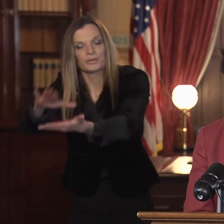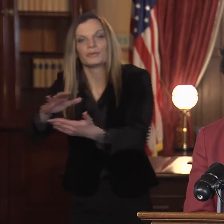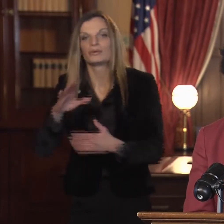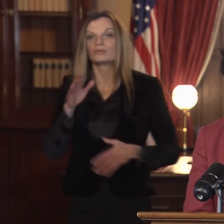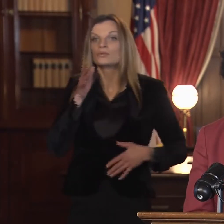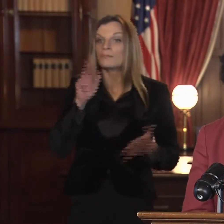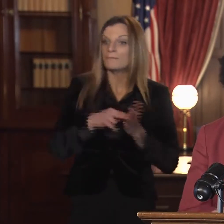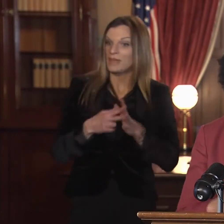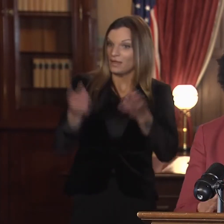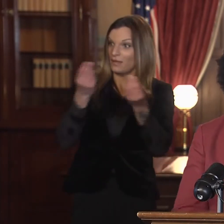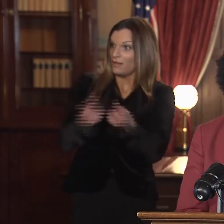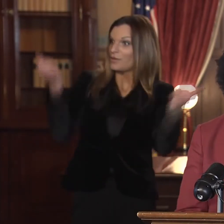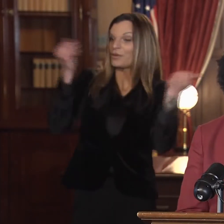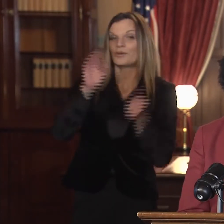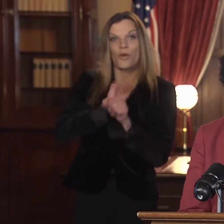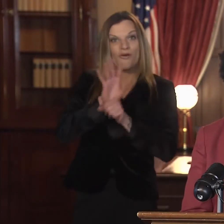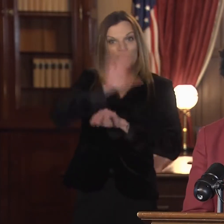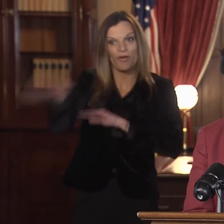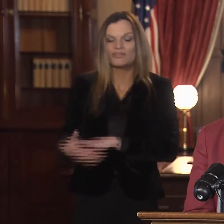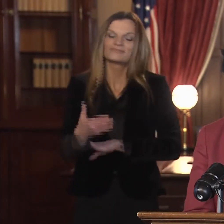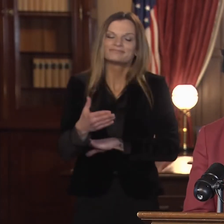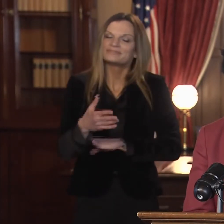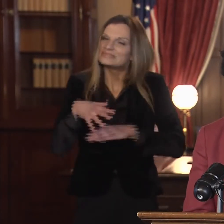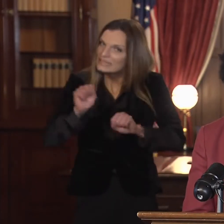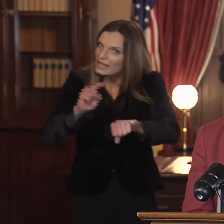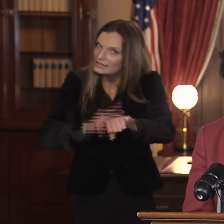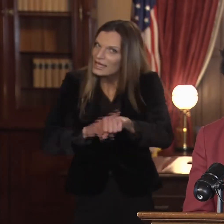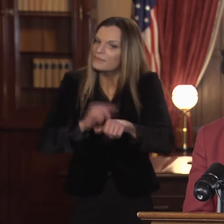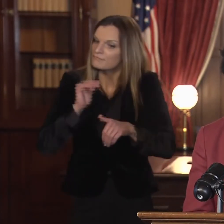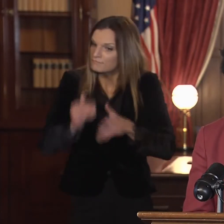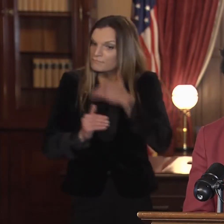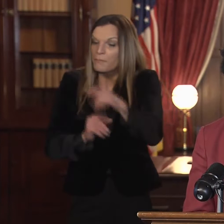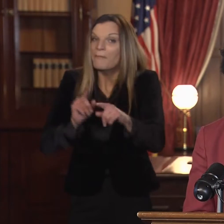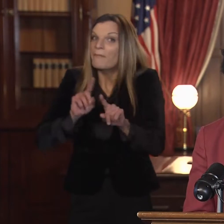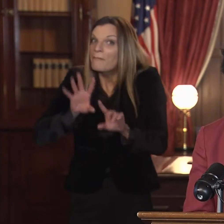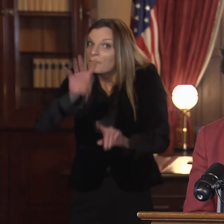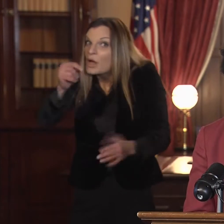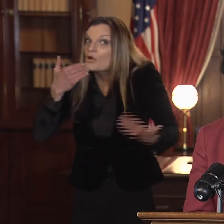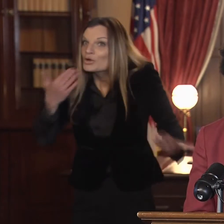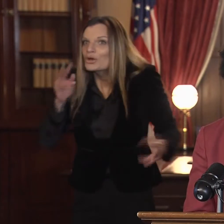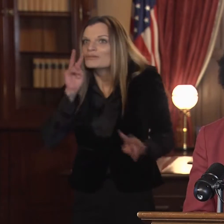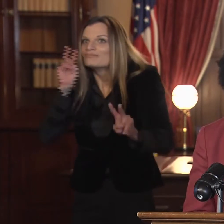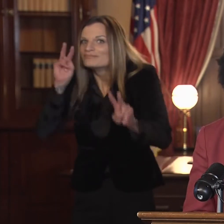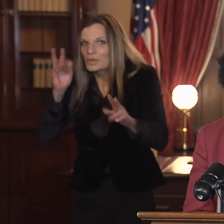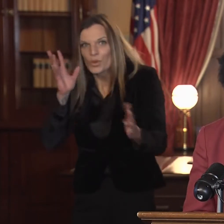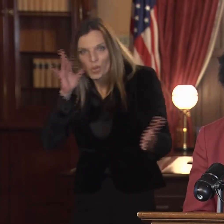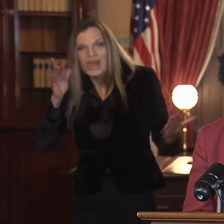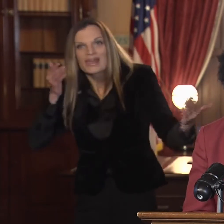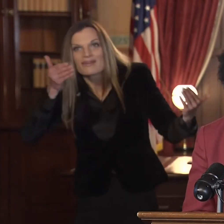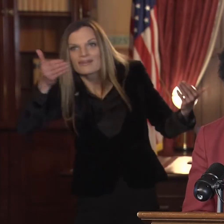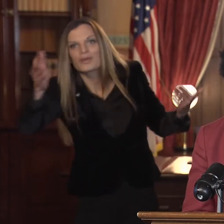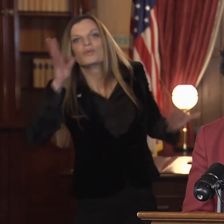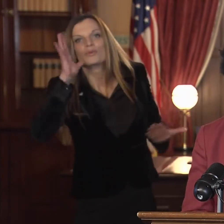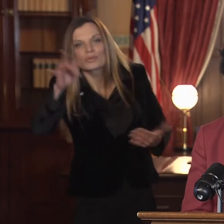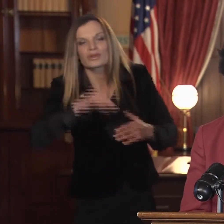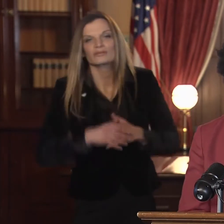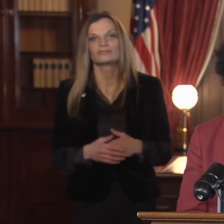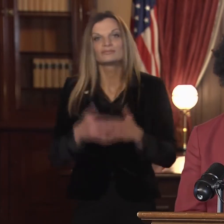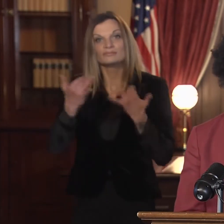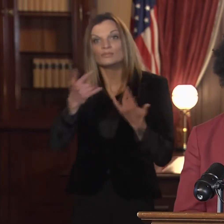LOST. WHILE IT TAKE WILL TAKE SEVERAL MONTHS THERE WILL BE AN END TO THE PANDEMIC. THERE ARE ALMOST 300 PROVIDERS